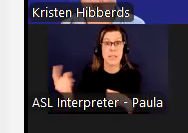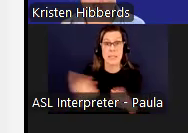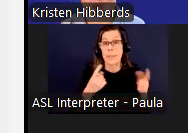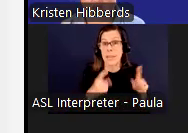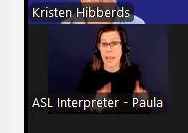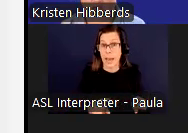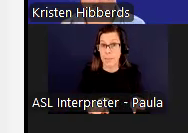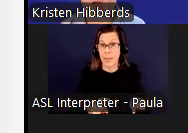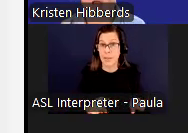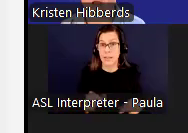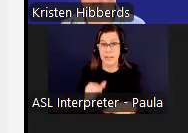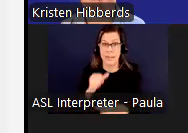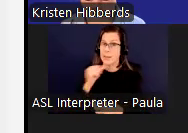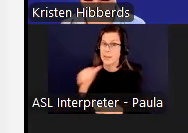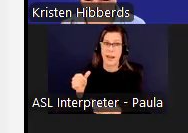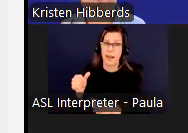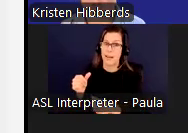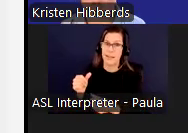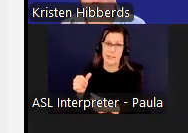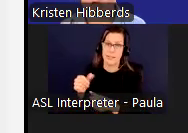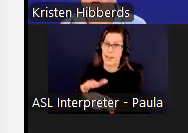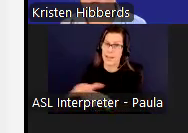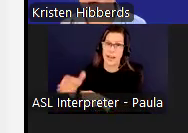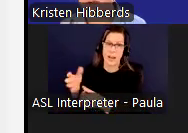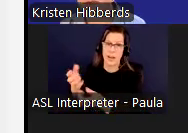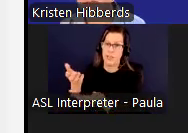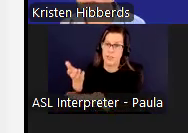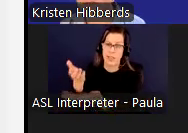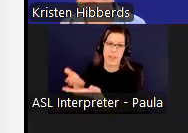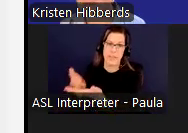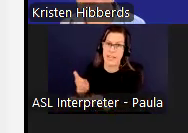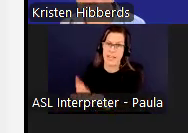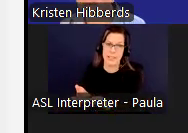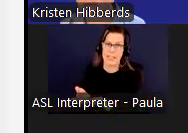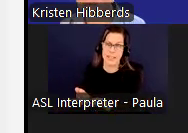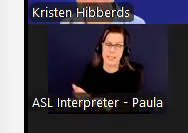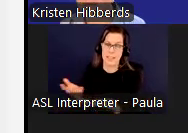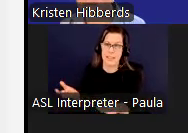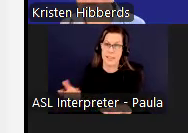It just wasn't, I guess, substantiated and it doesn't mean that nothing occurred.